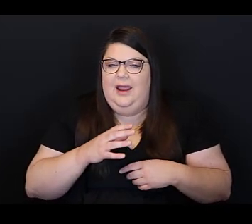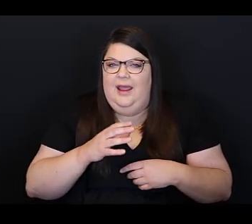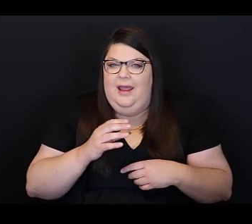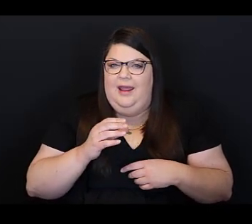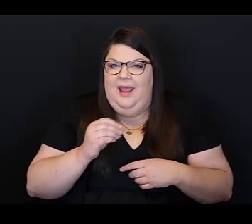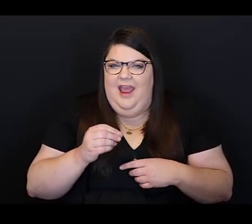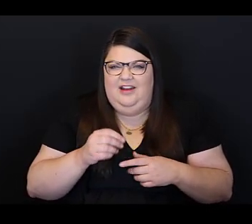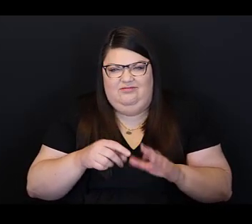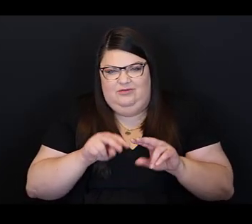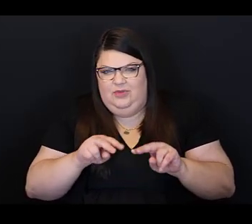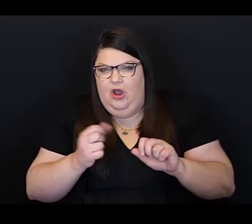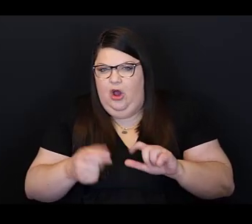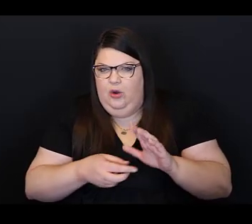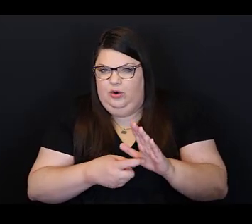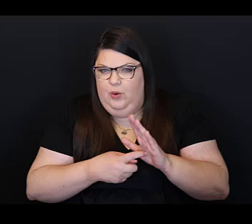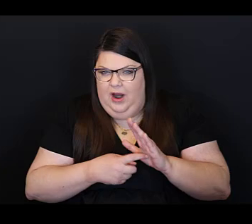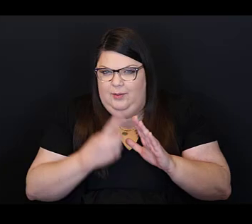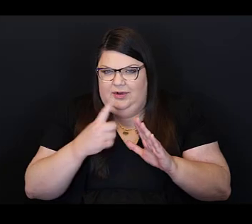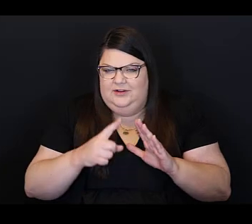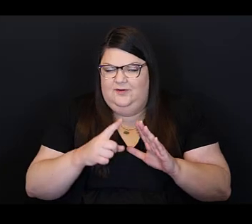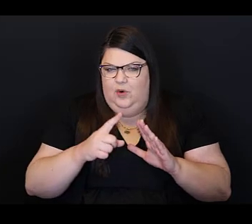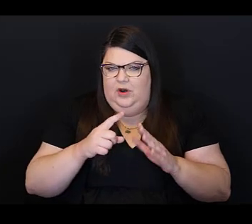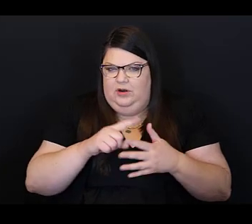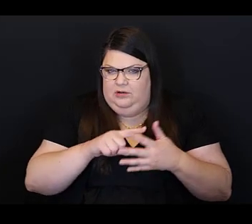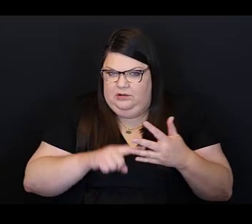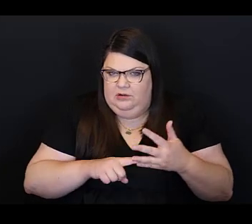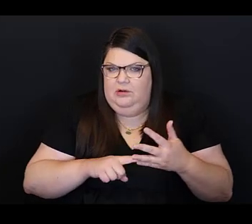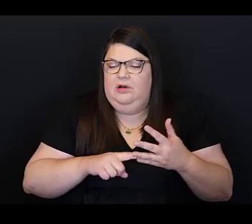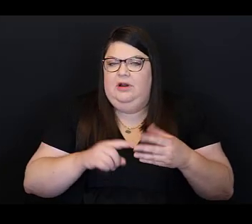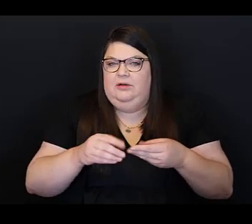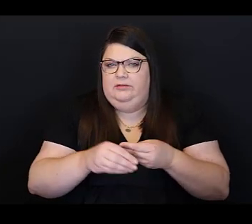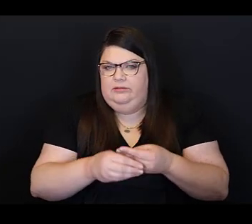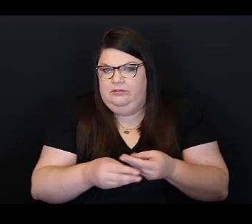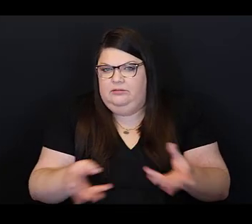requirements associated with dissemination and ensure that products developed with